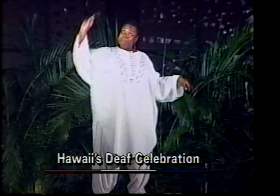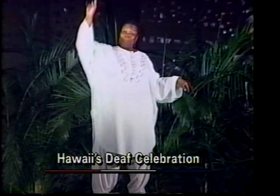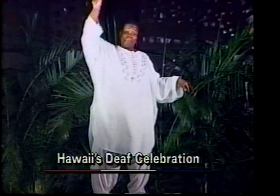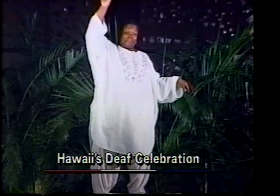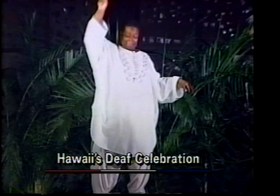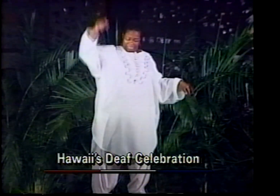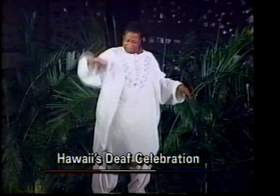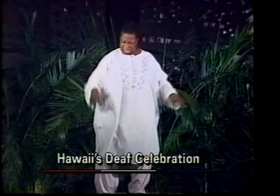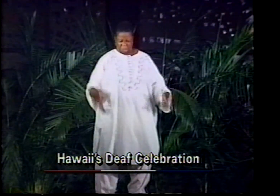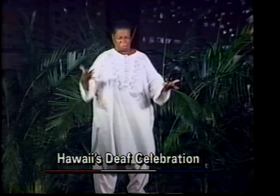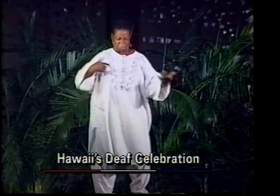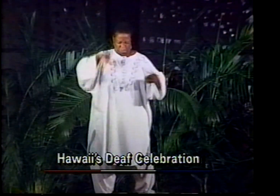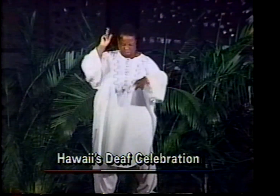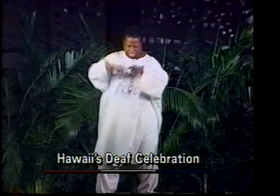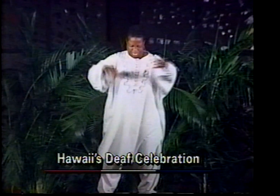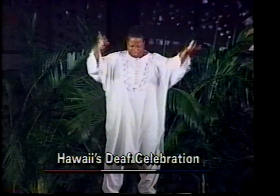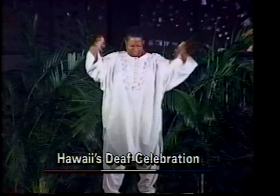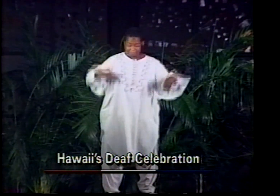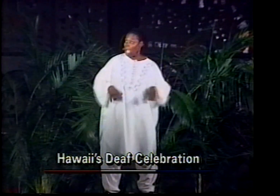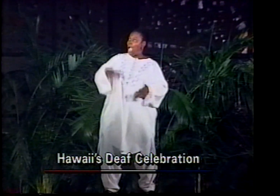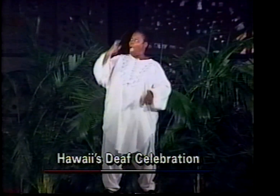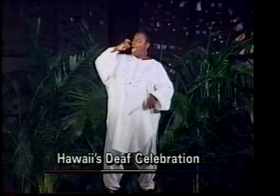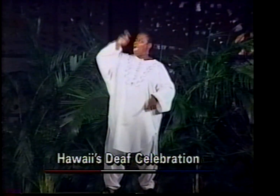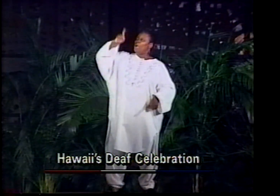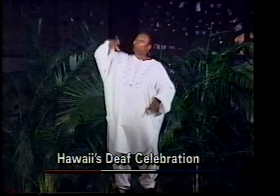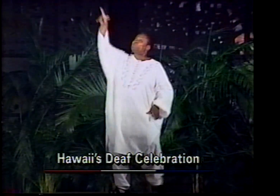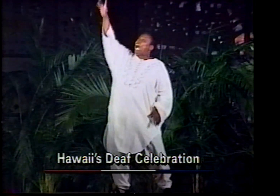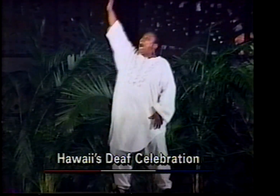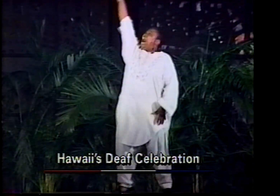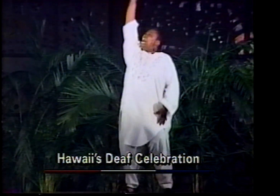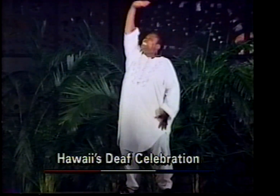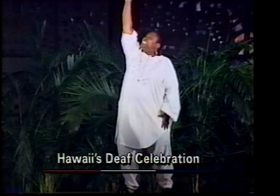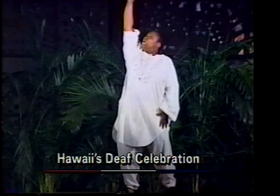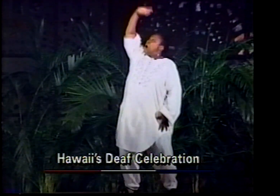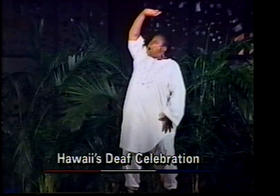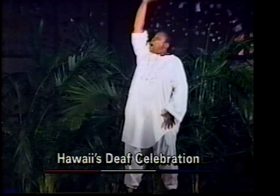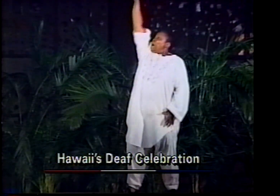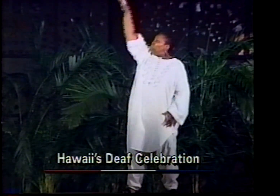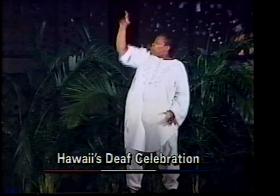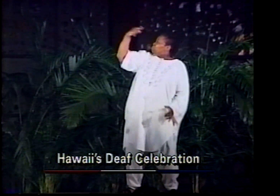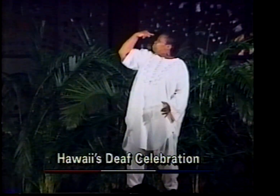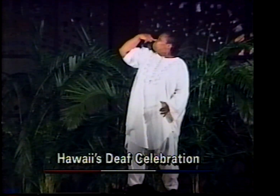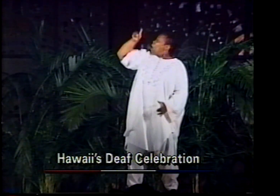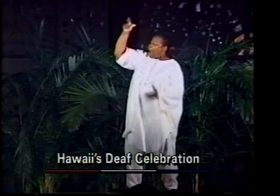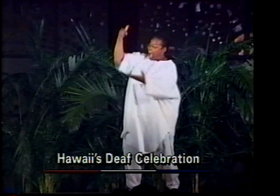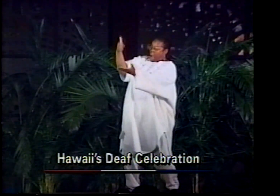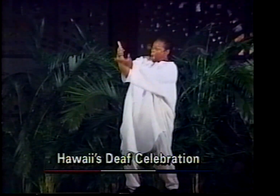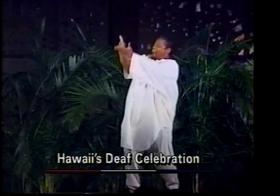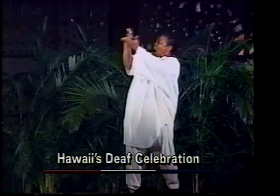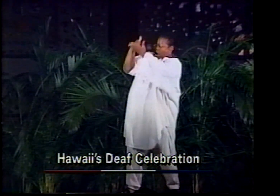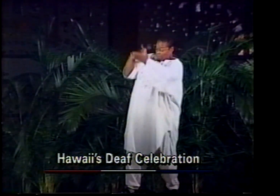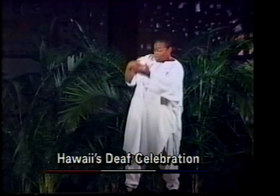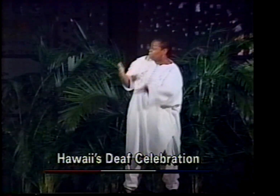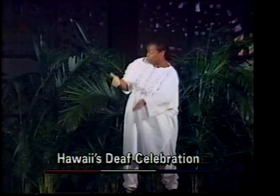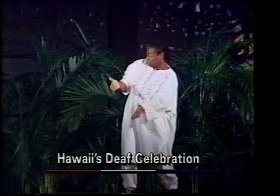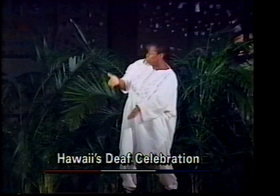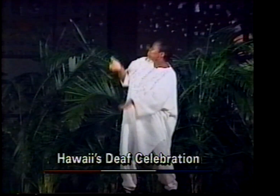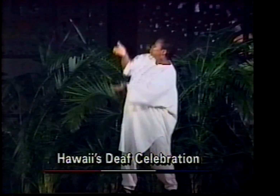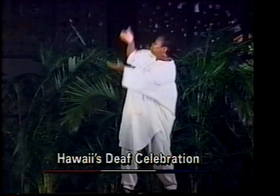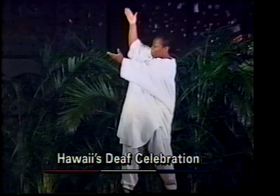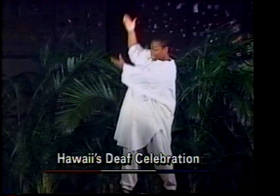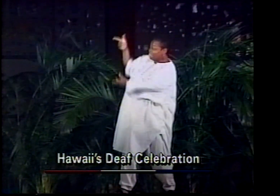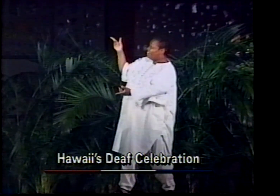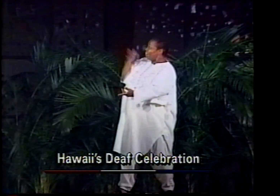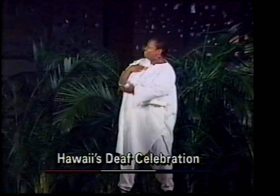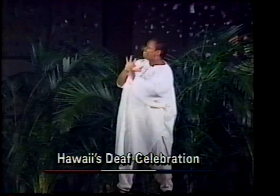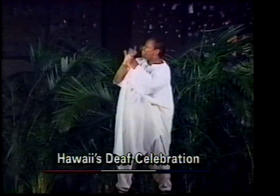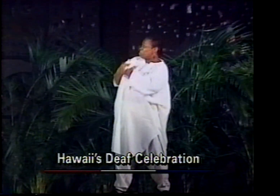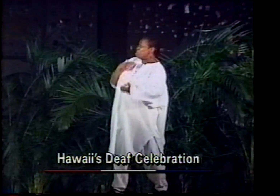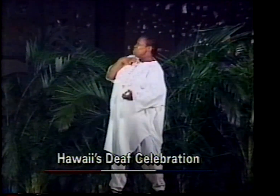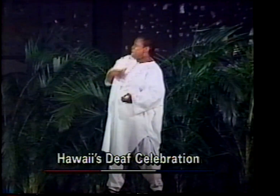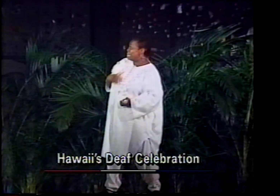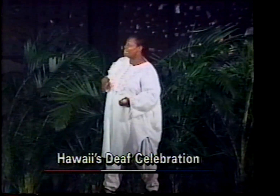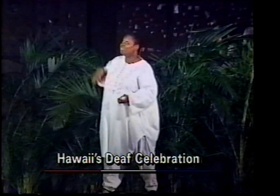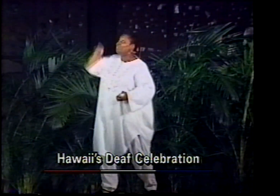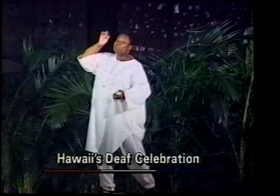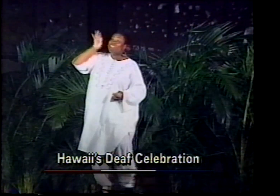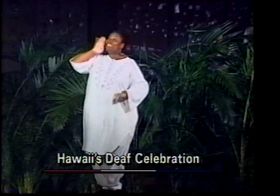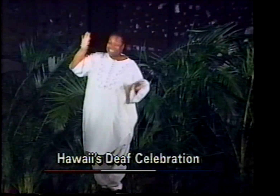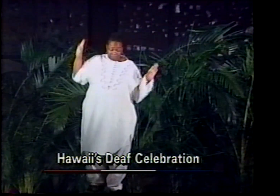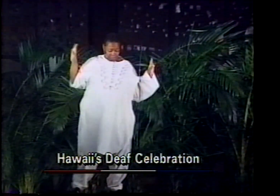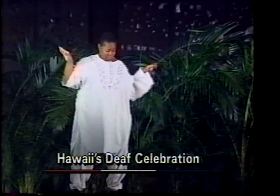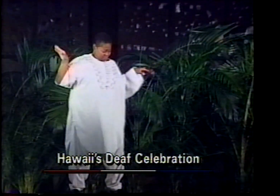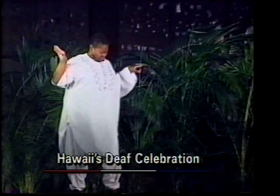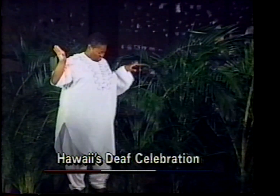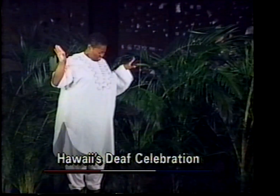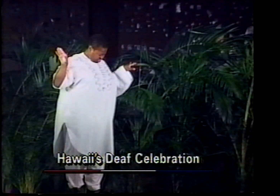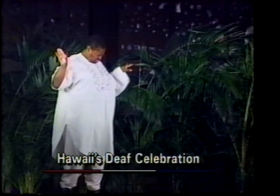Buzzing by the ant signaled her to come down and asked her to give him a hand.